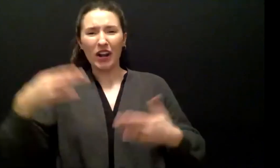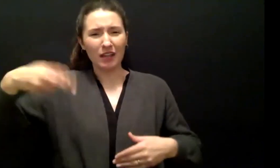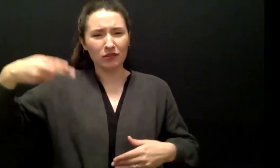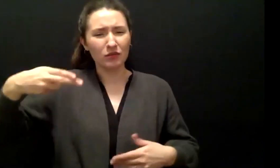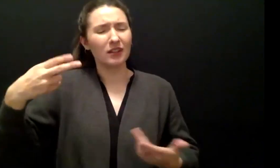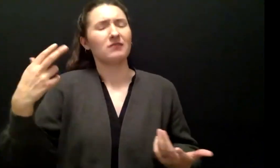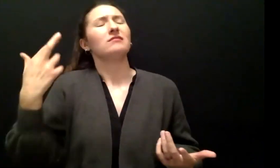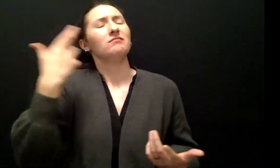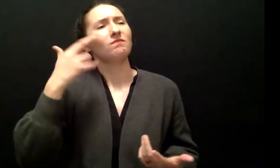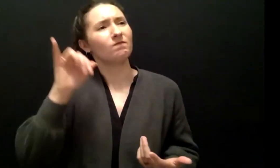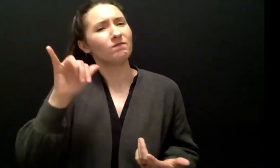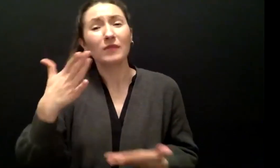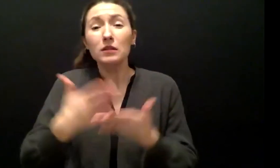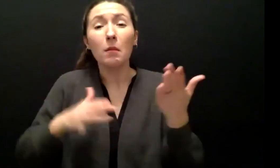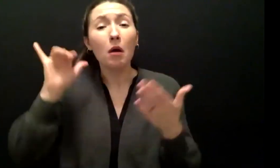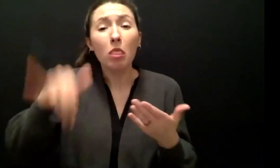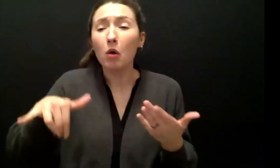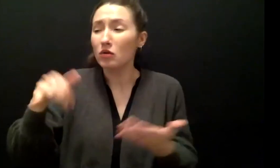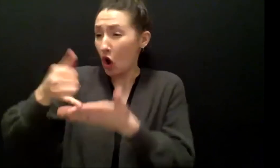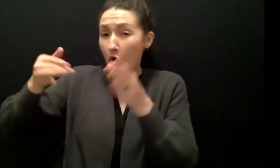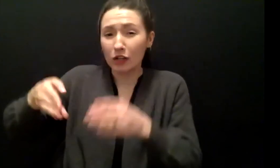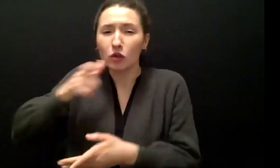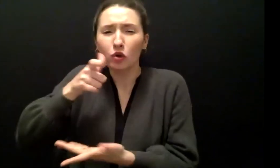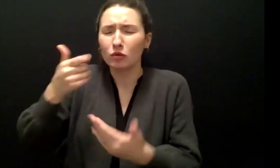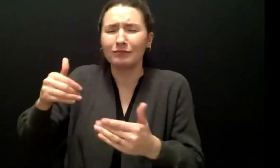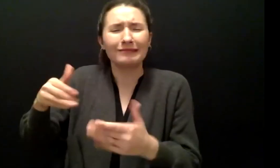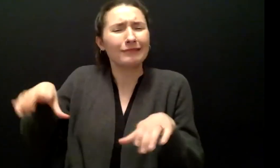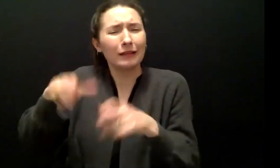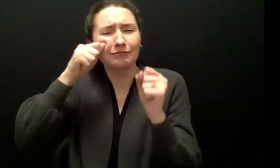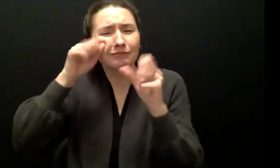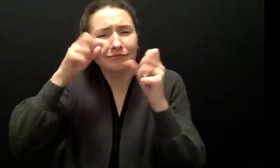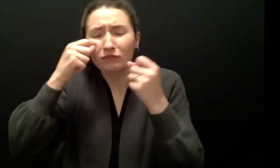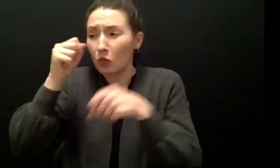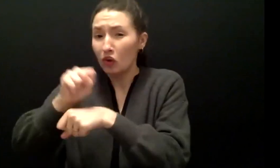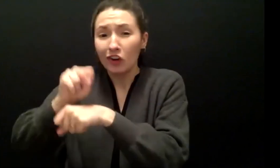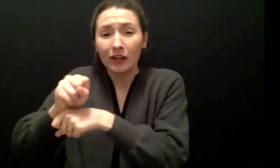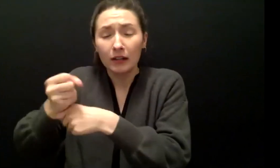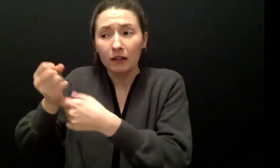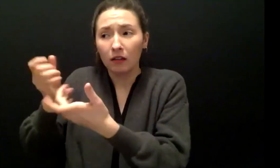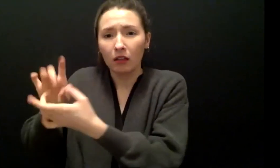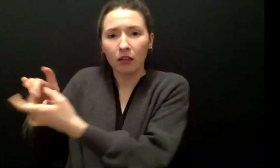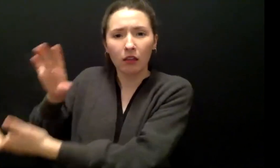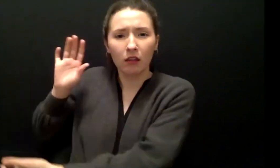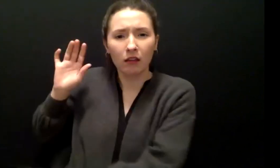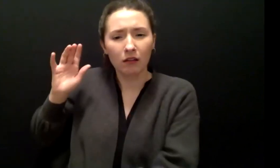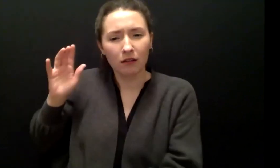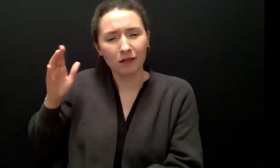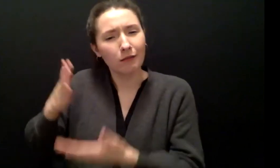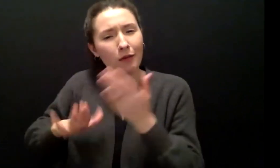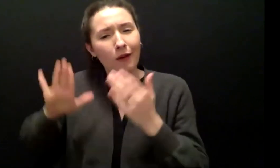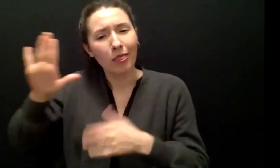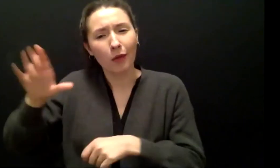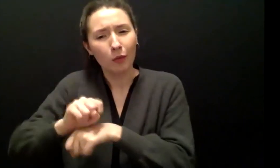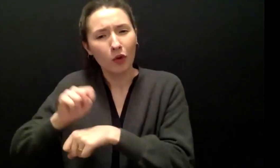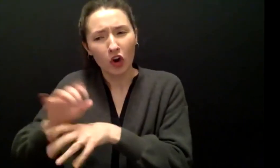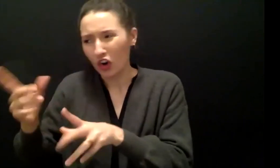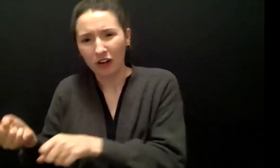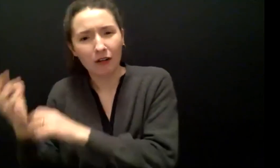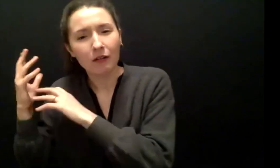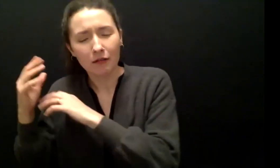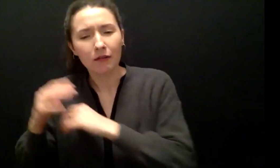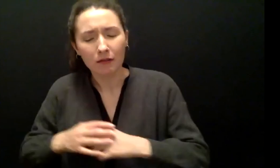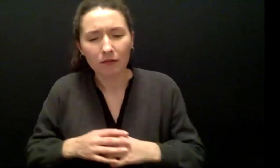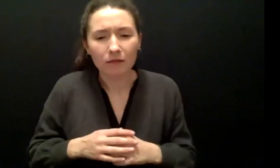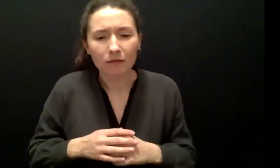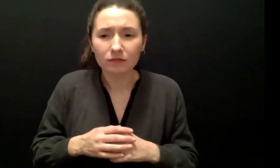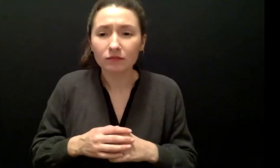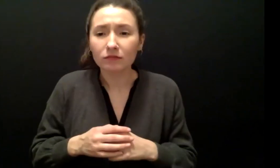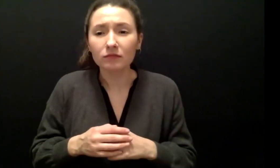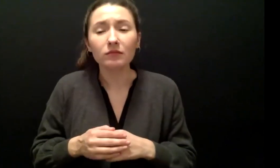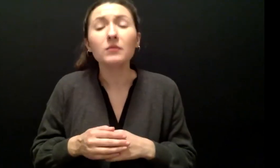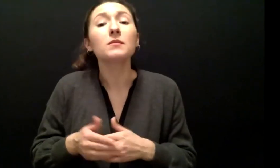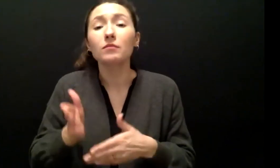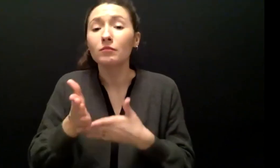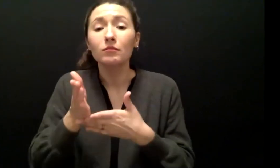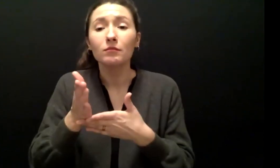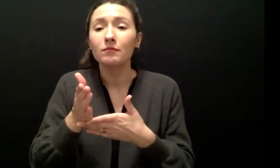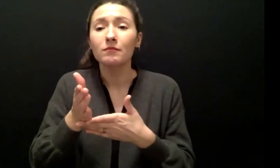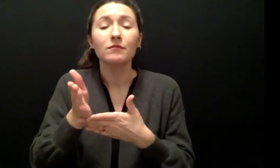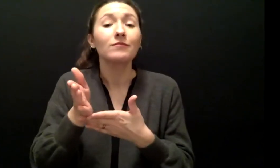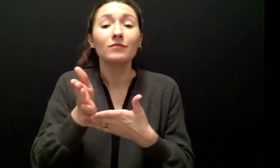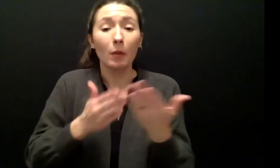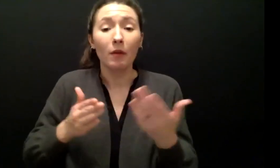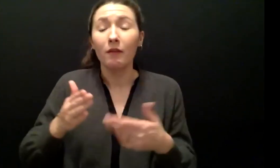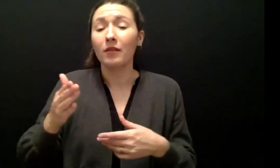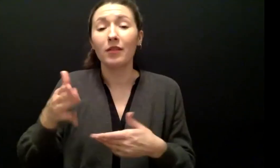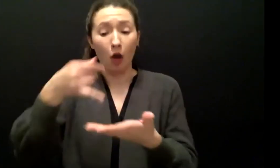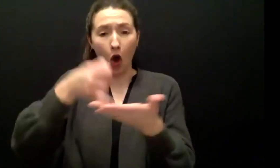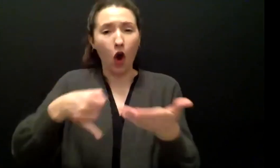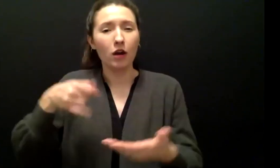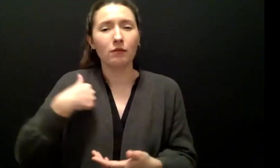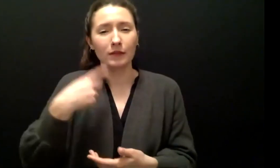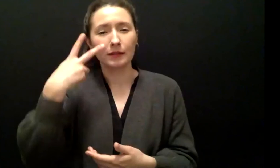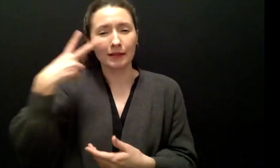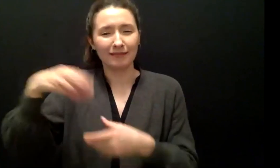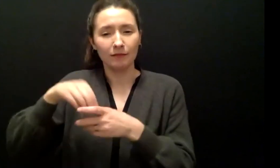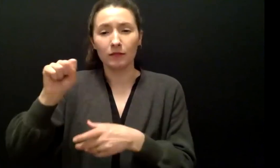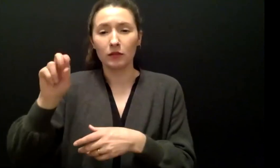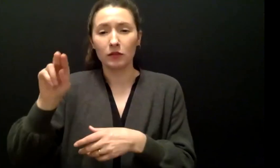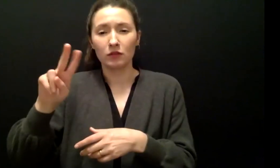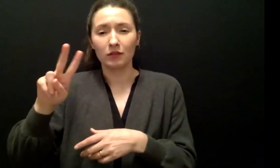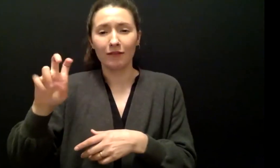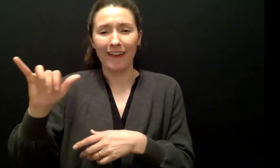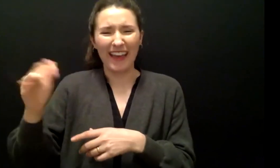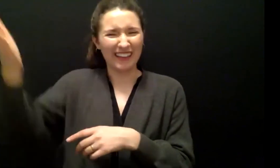impact work as she does, to feel that she had to express it in some way and in the way